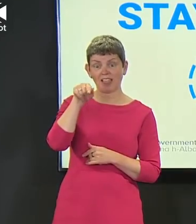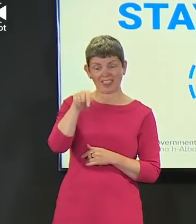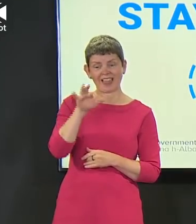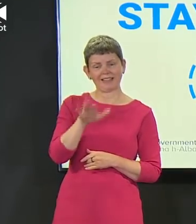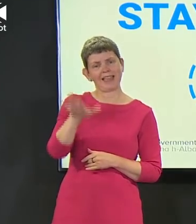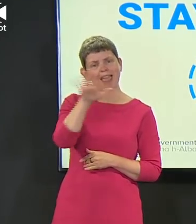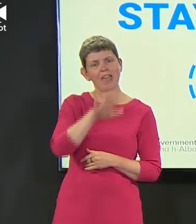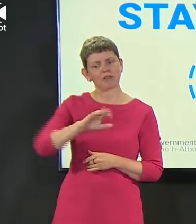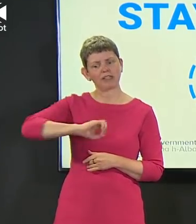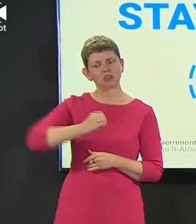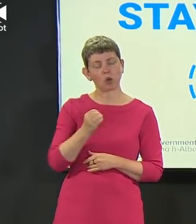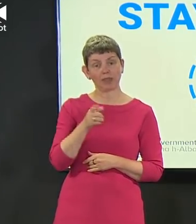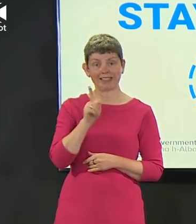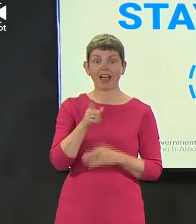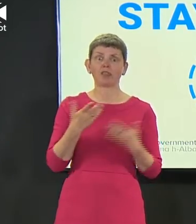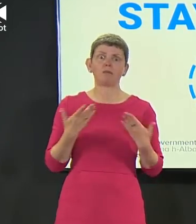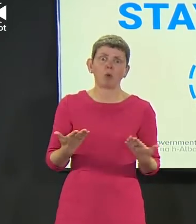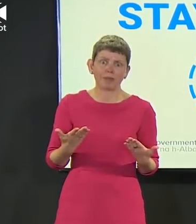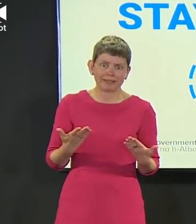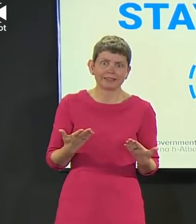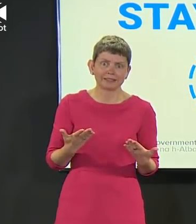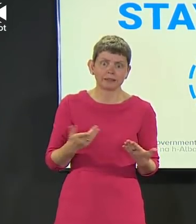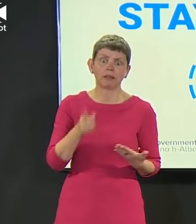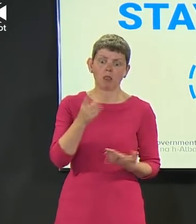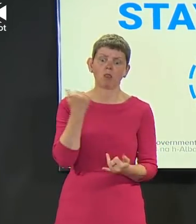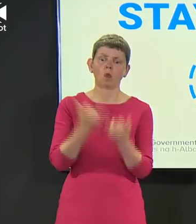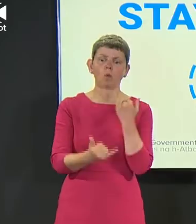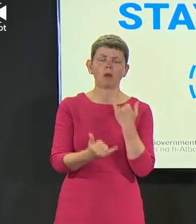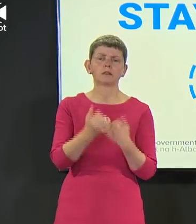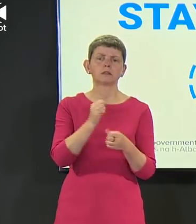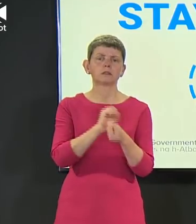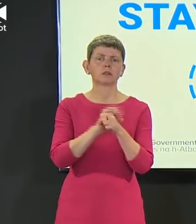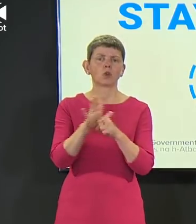from time to time but right now is the area with the highest numbers of cases